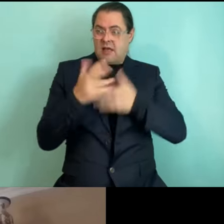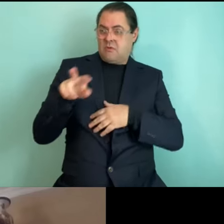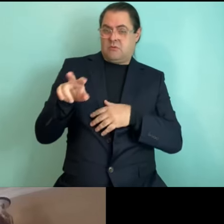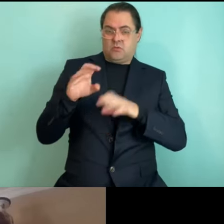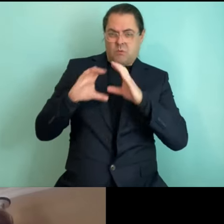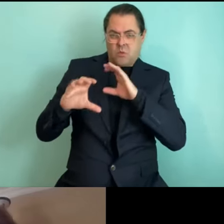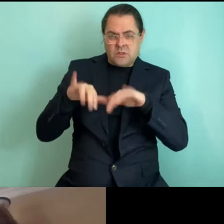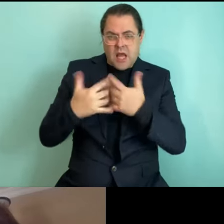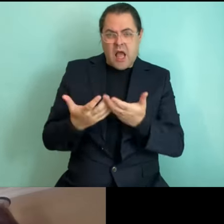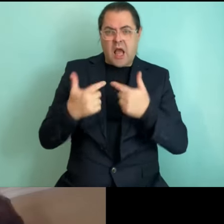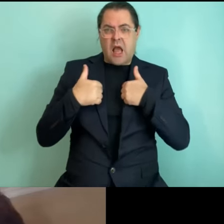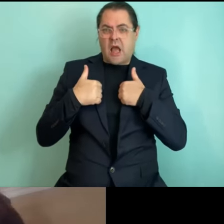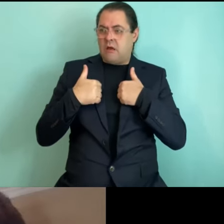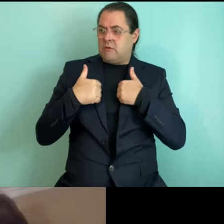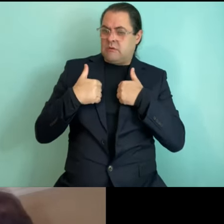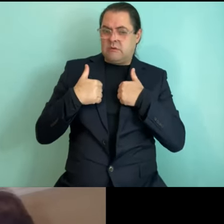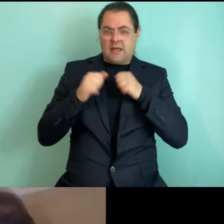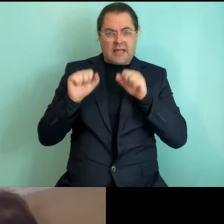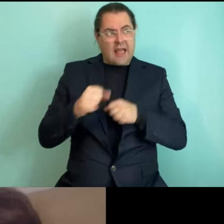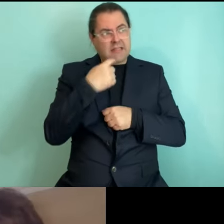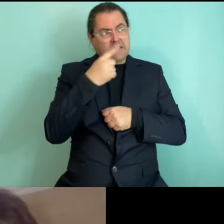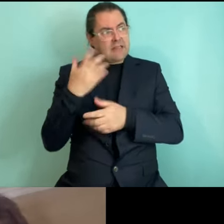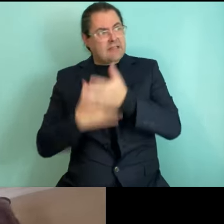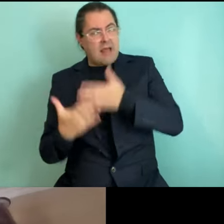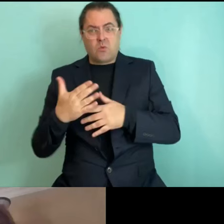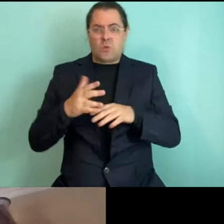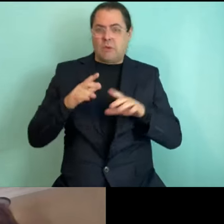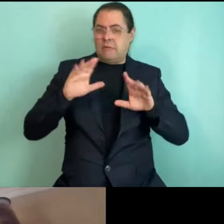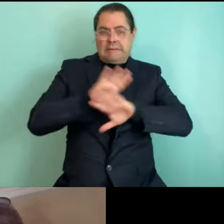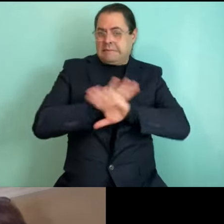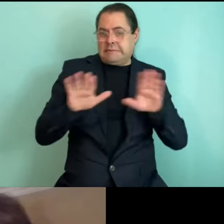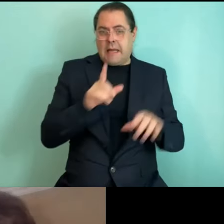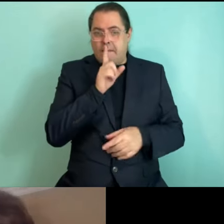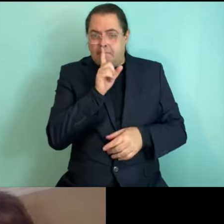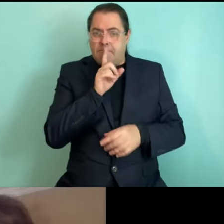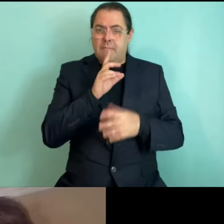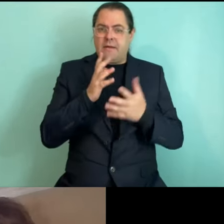10:13:40 Other can organism a piece keeps all yours I don't end up with limited edition